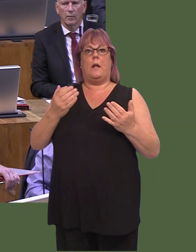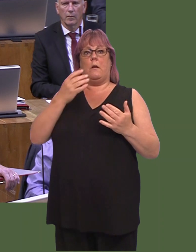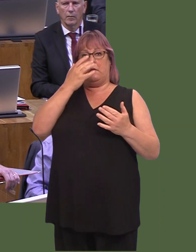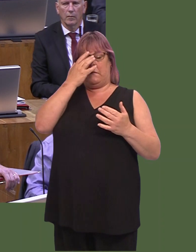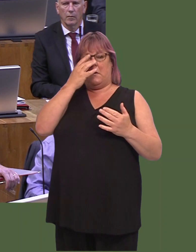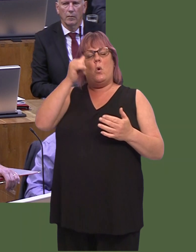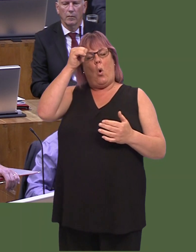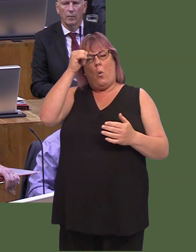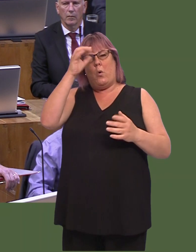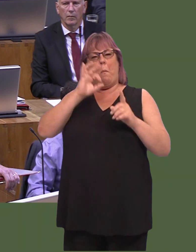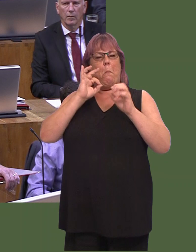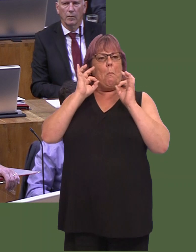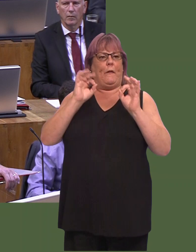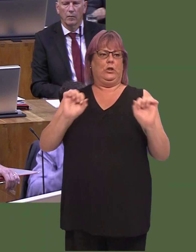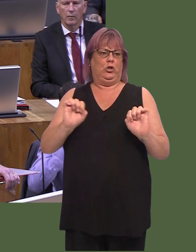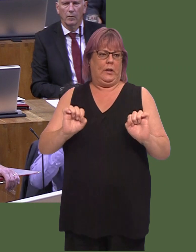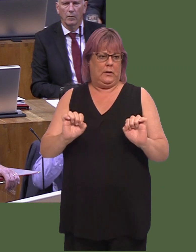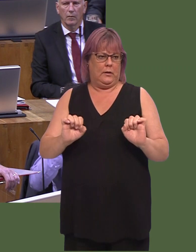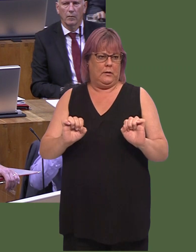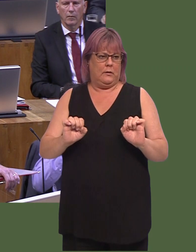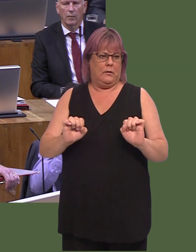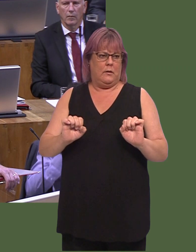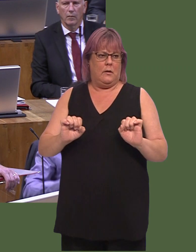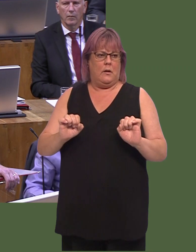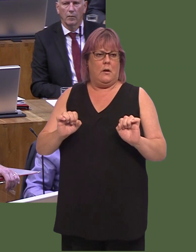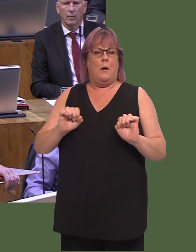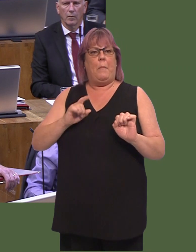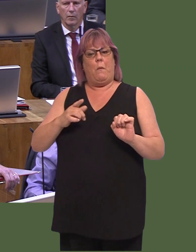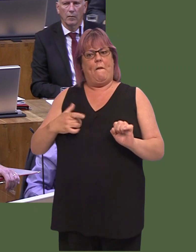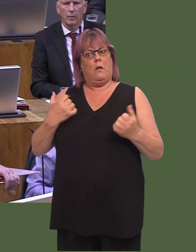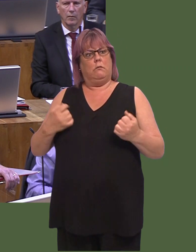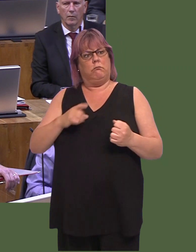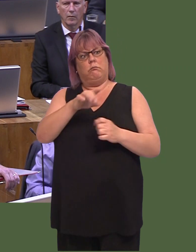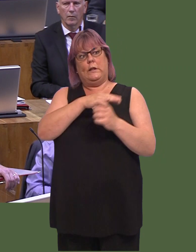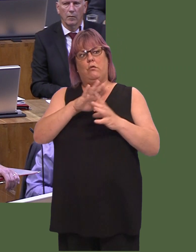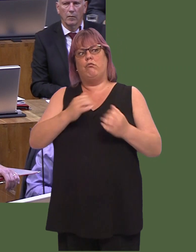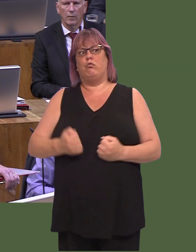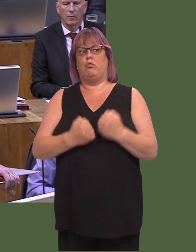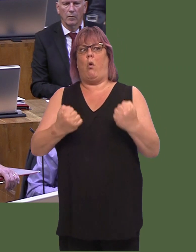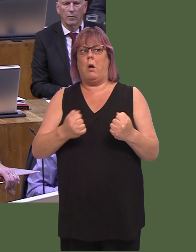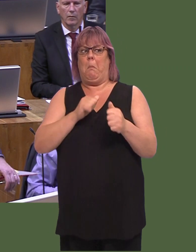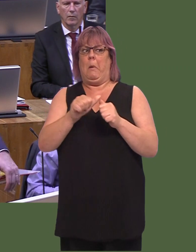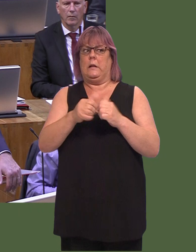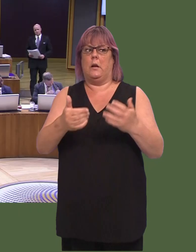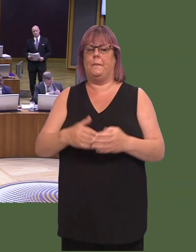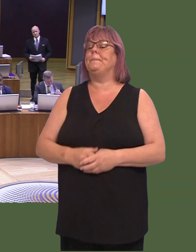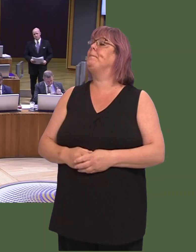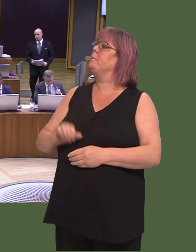not pretend that things are out of the woods yet, but we now have our steel industry in a far stronger position than it was then.